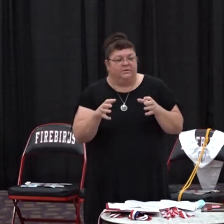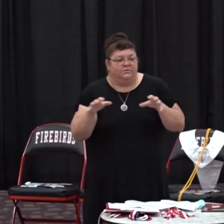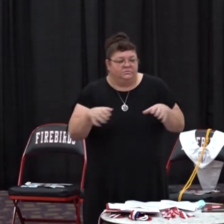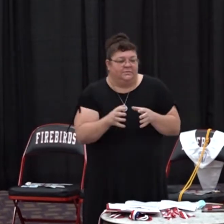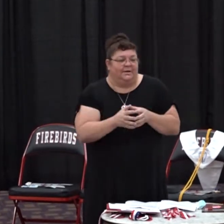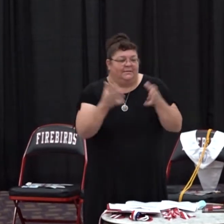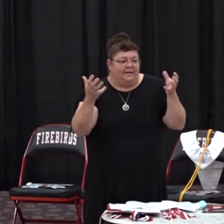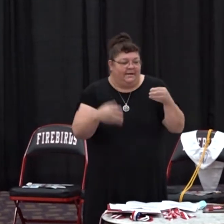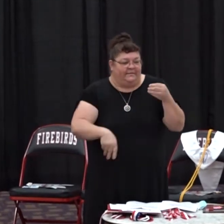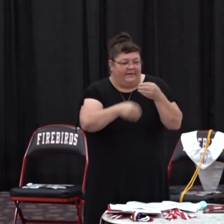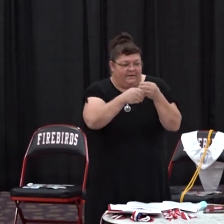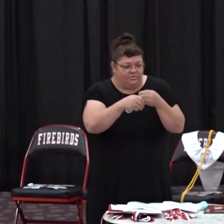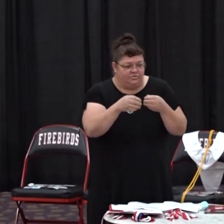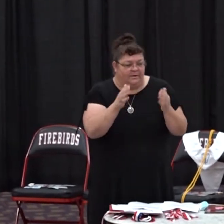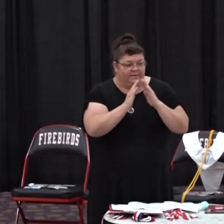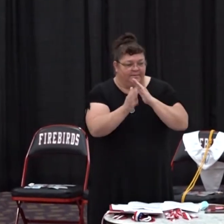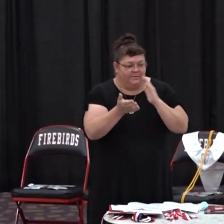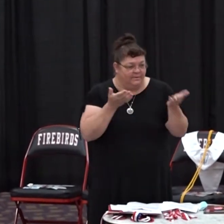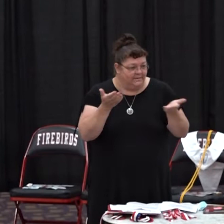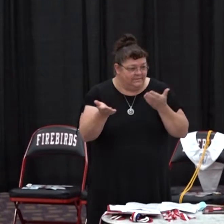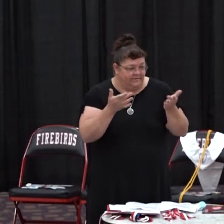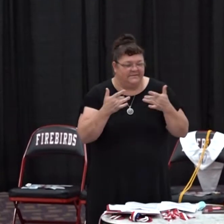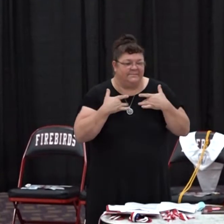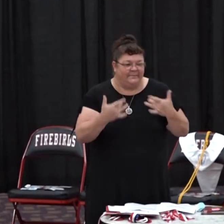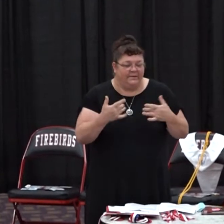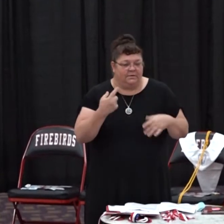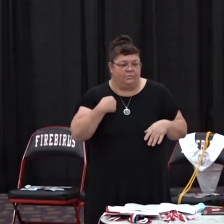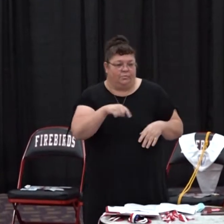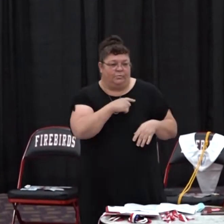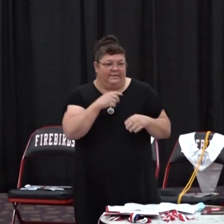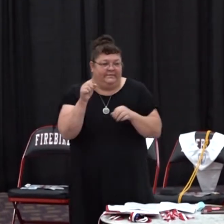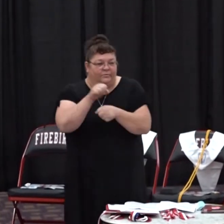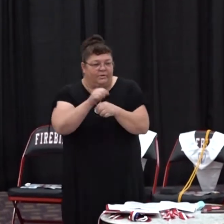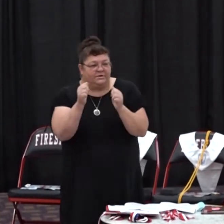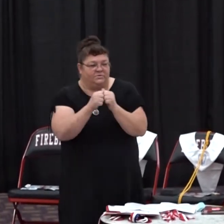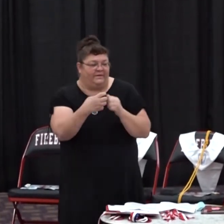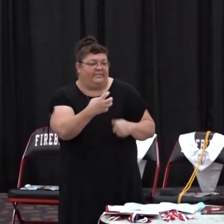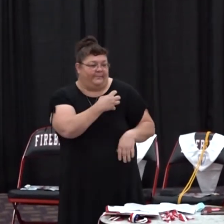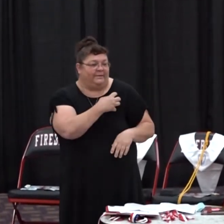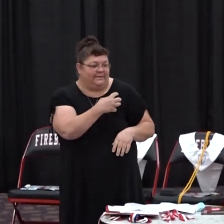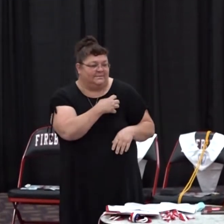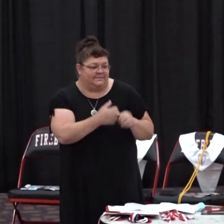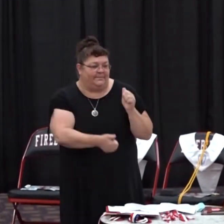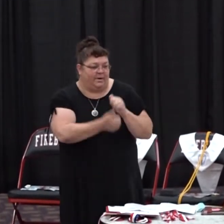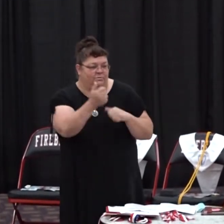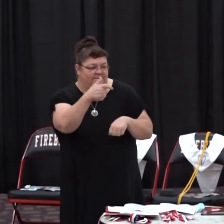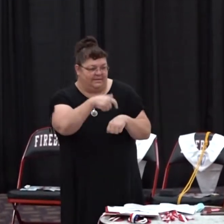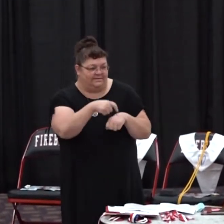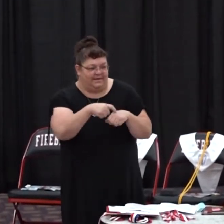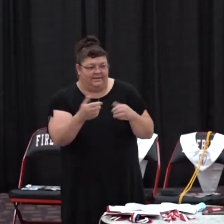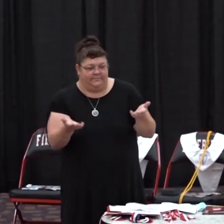So these students have really done a lot of extra community service hours. More than what was expected.